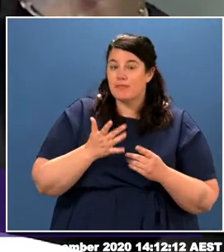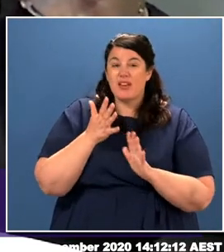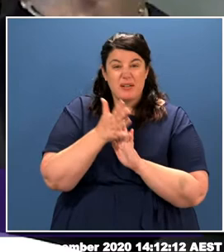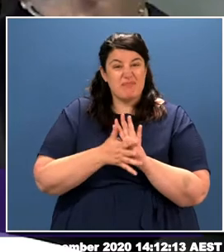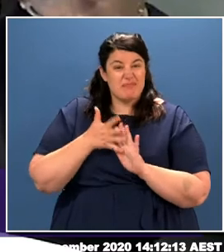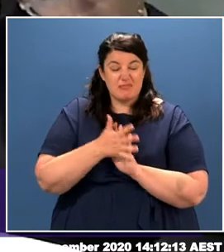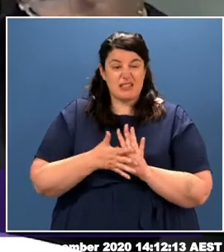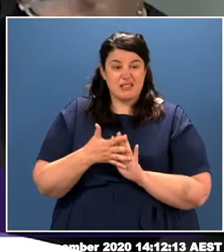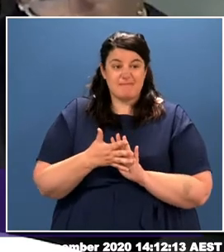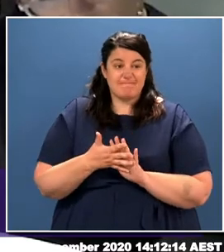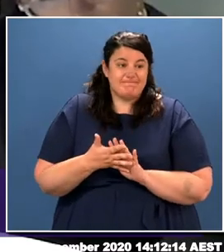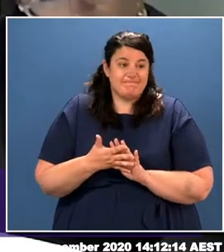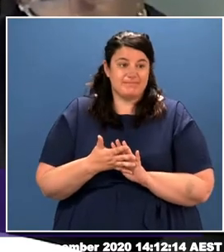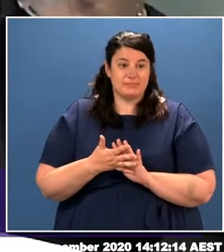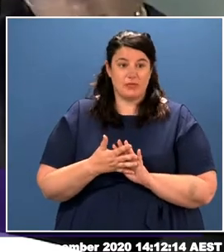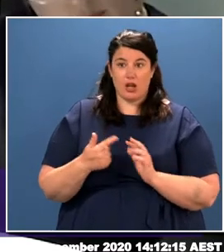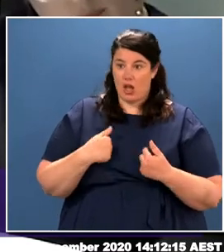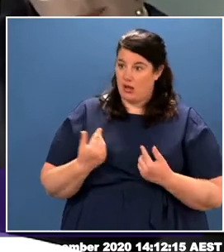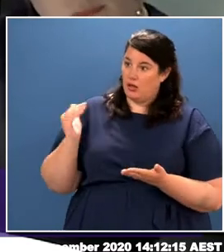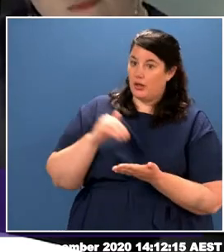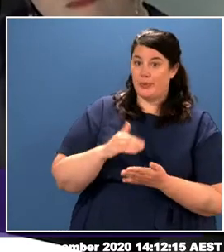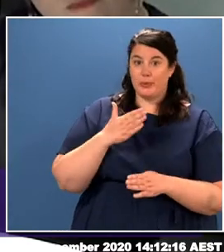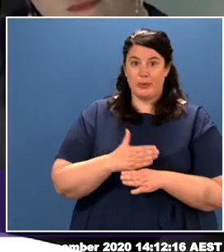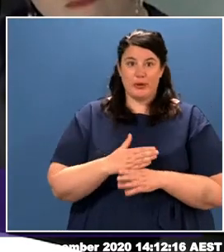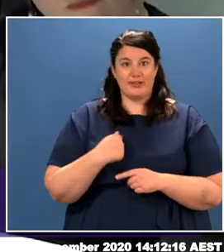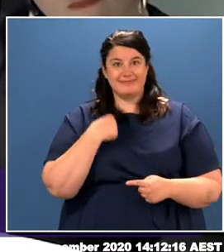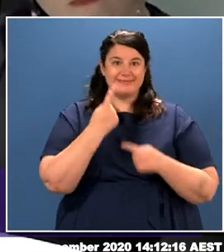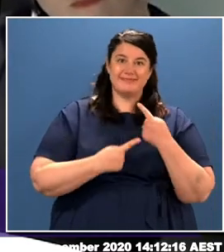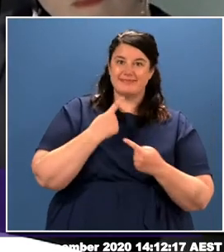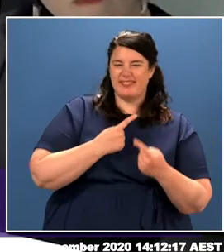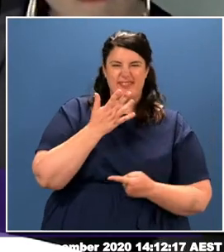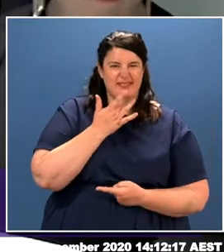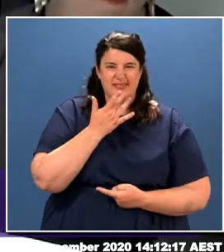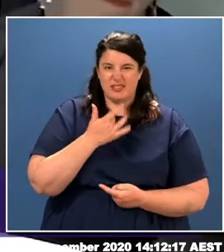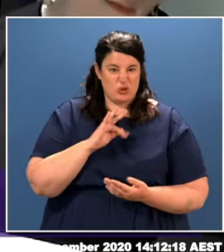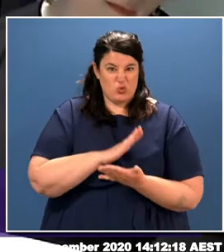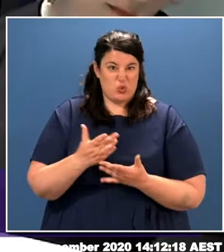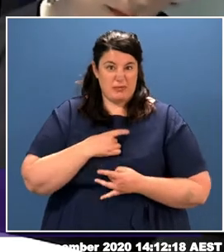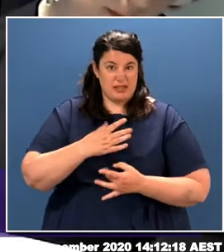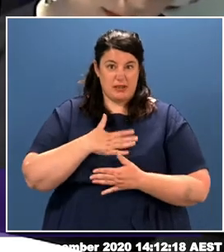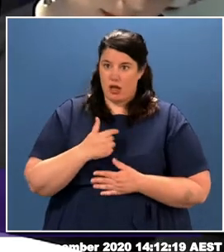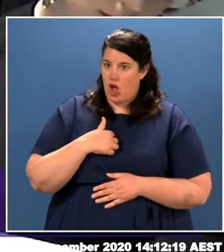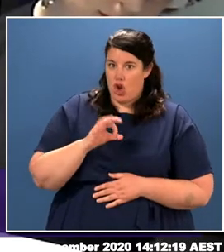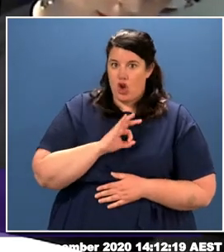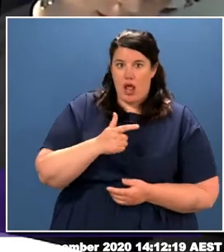refers to presenting a false identity that is not lesbian, gay or bisexual.